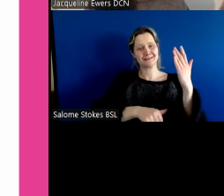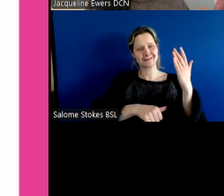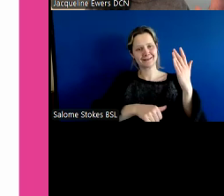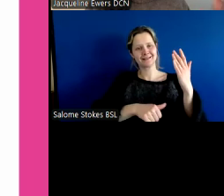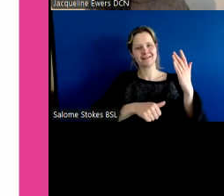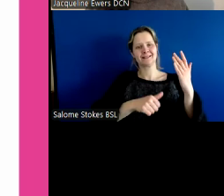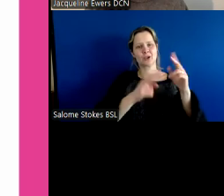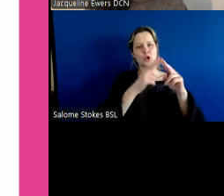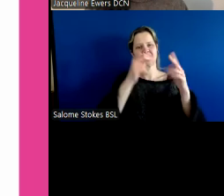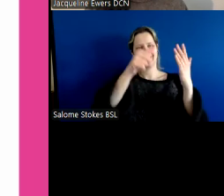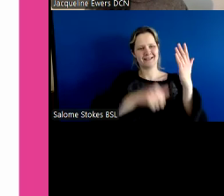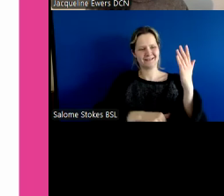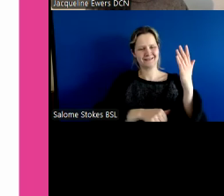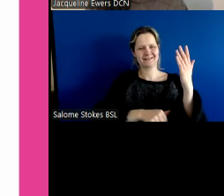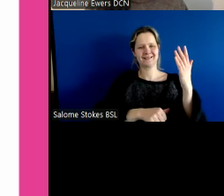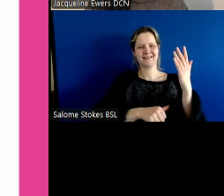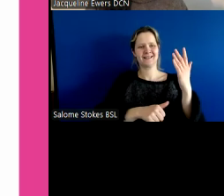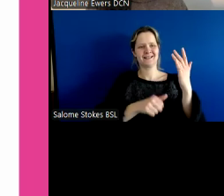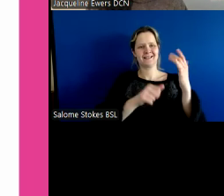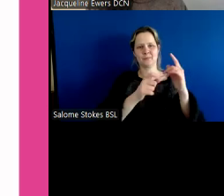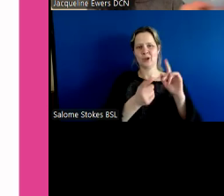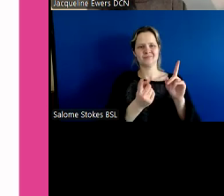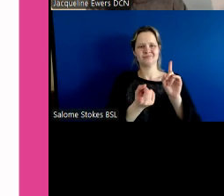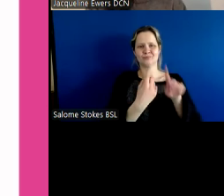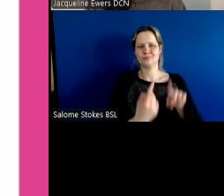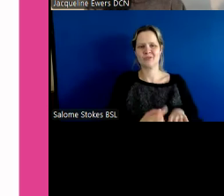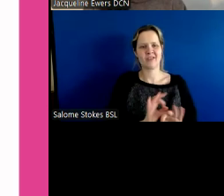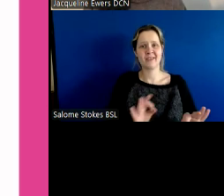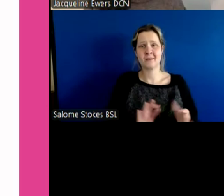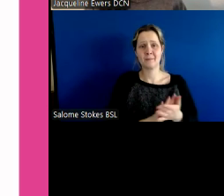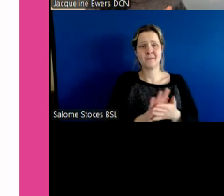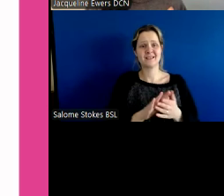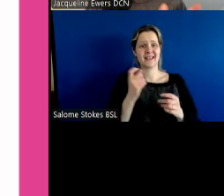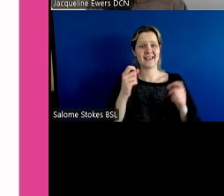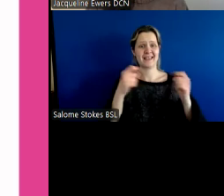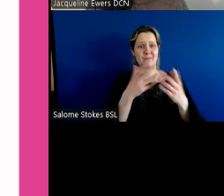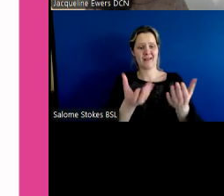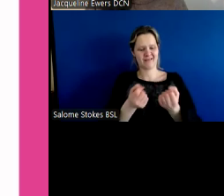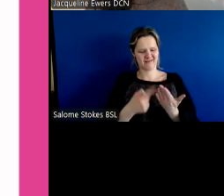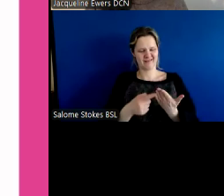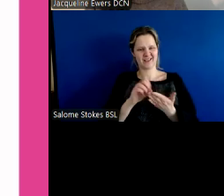and they're not actually engaging with you. That's either they're not opening or they're not clicking.